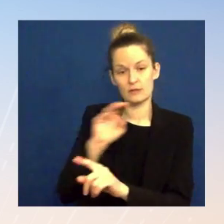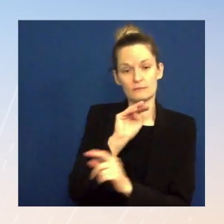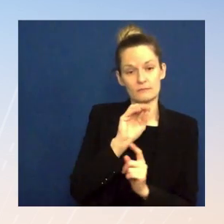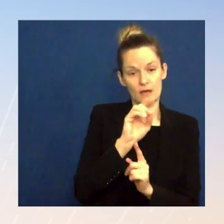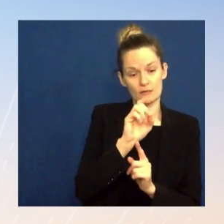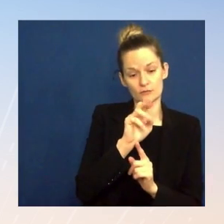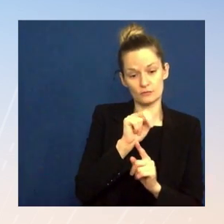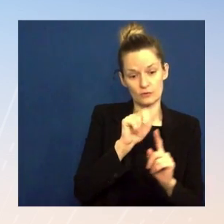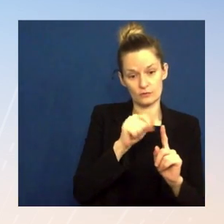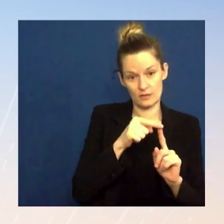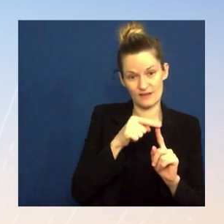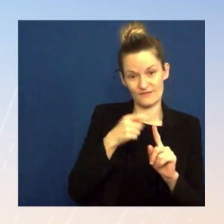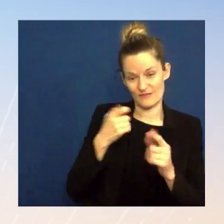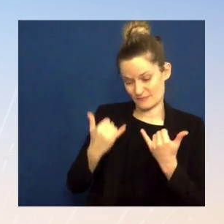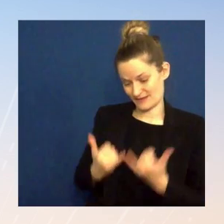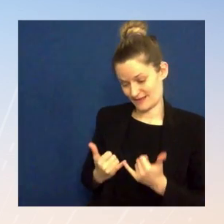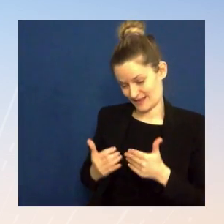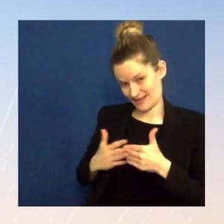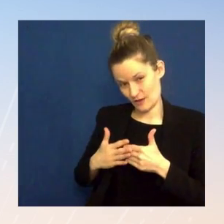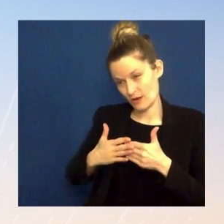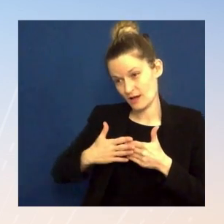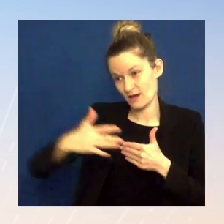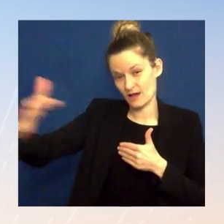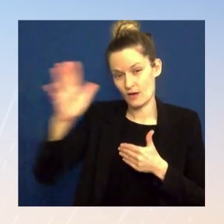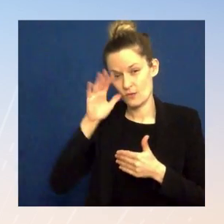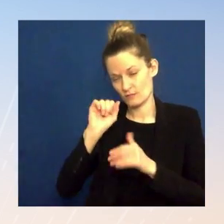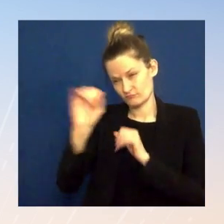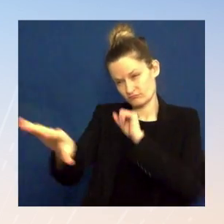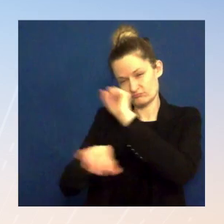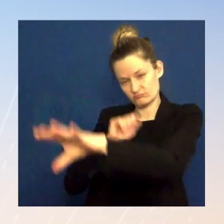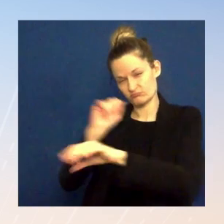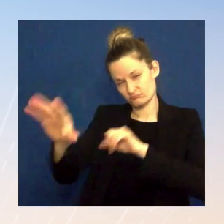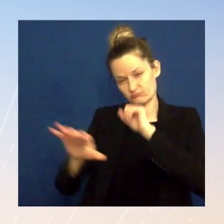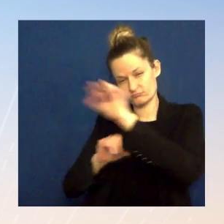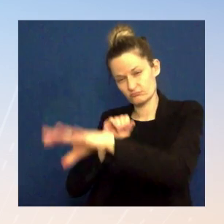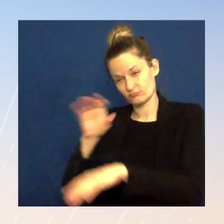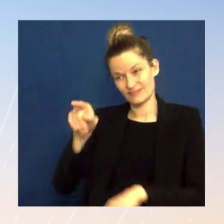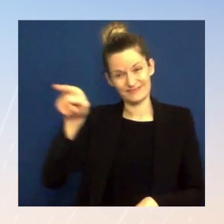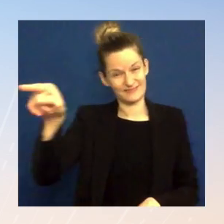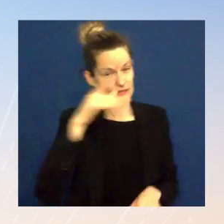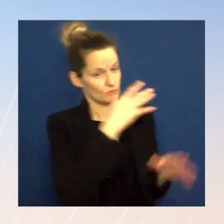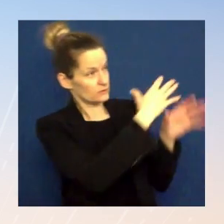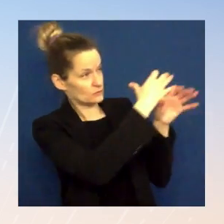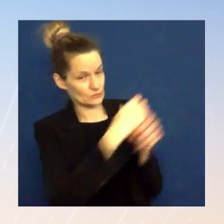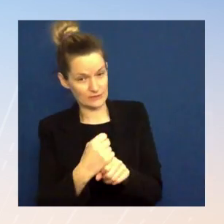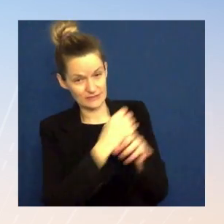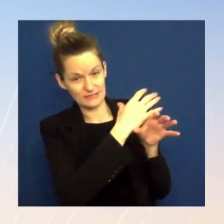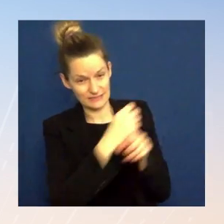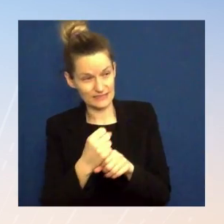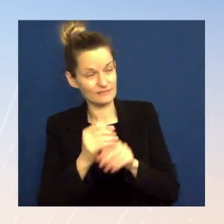so that the African Union can instead purchase and take delivery of those doses. And this unique arrangement will help facilitate